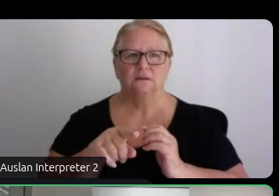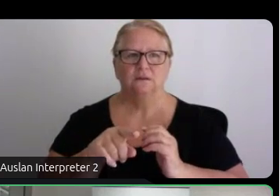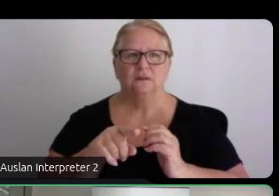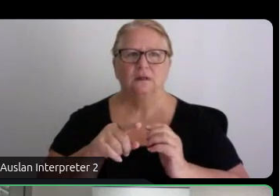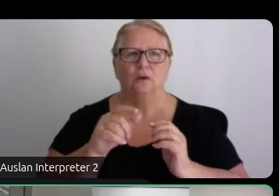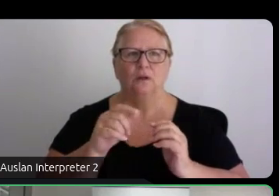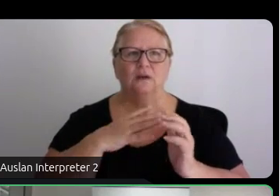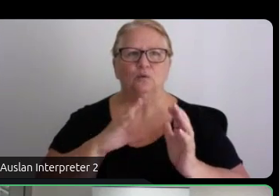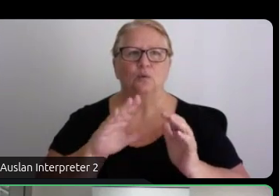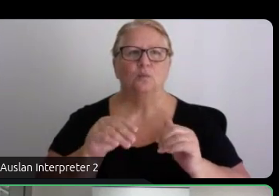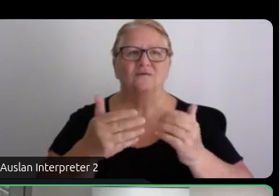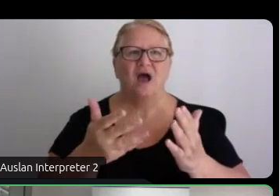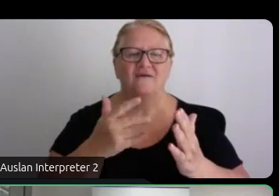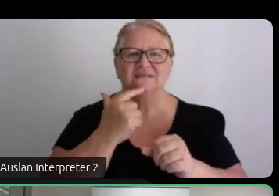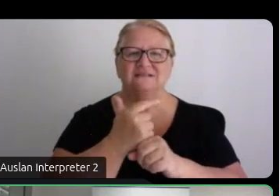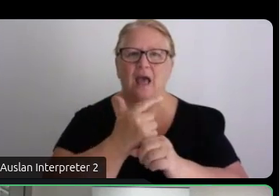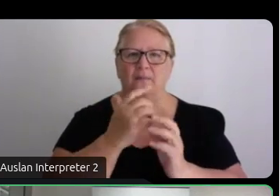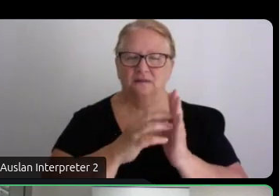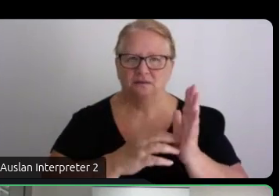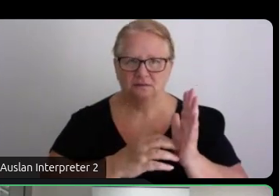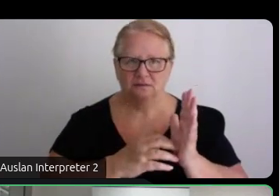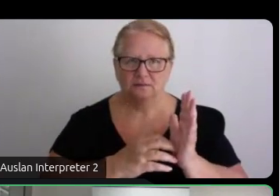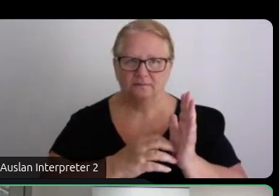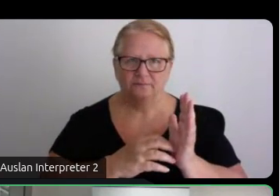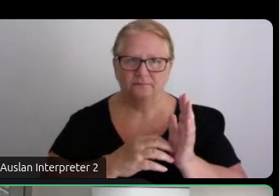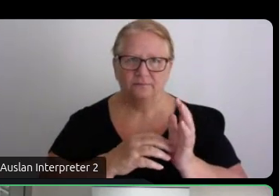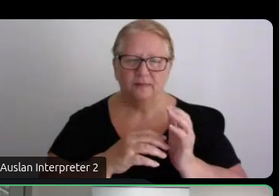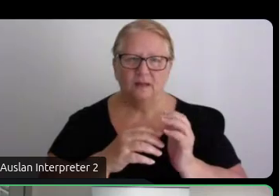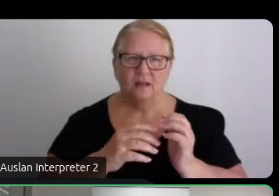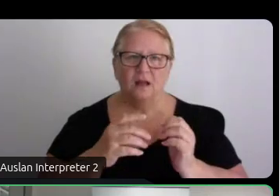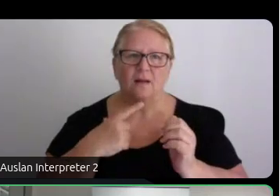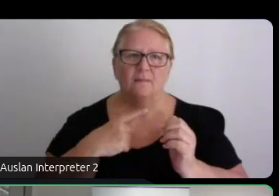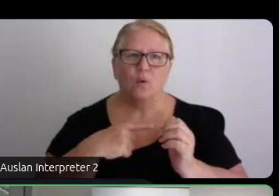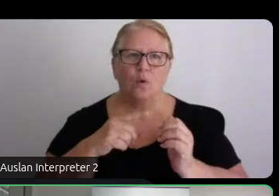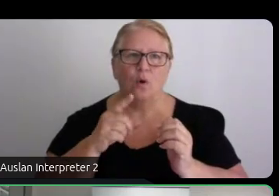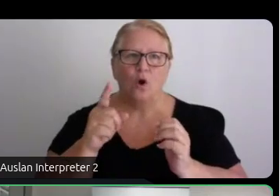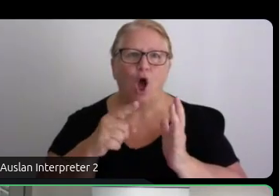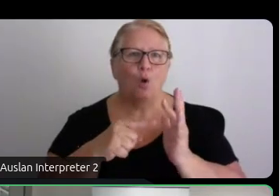provide a statement and the reason I say that is OT only comes in for a few hours does an